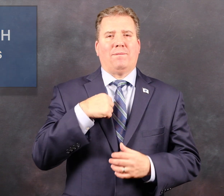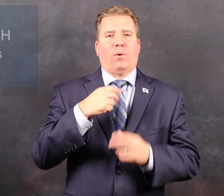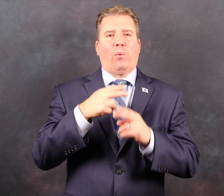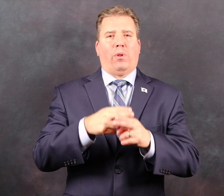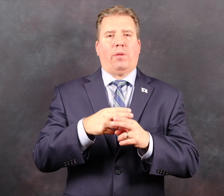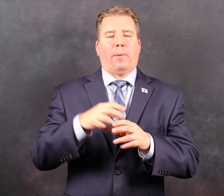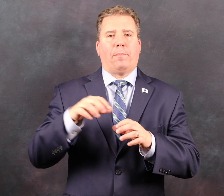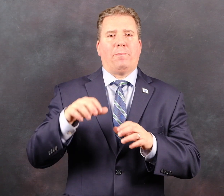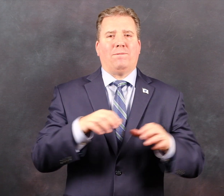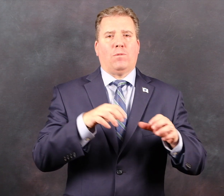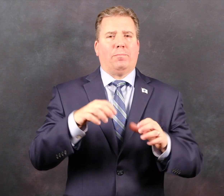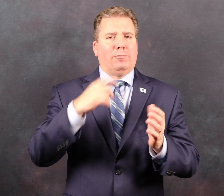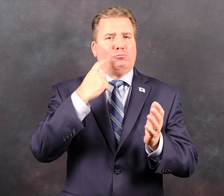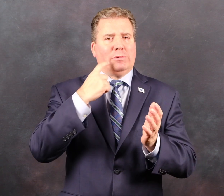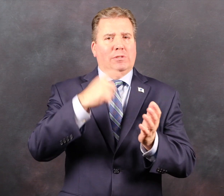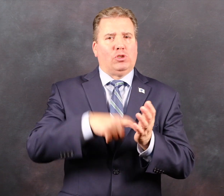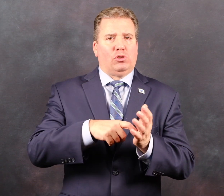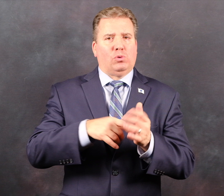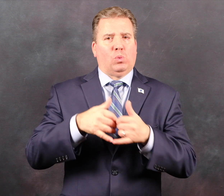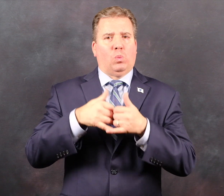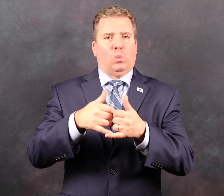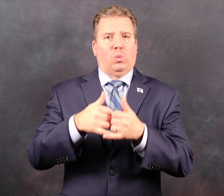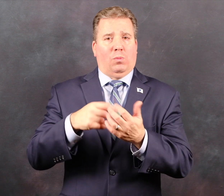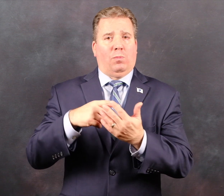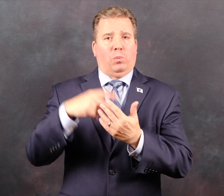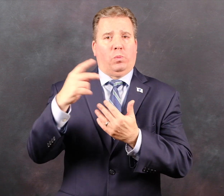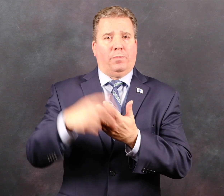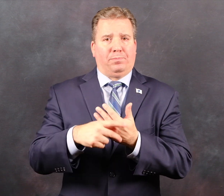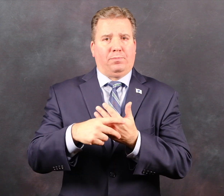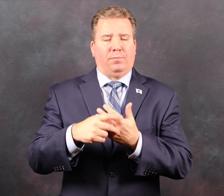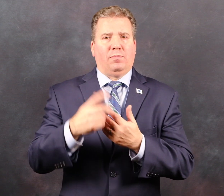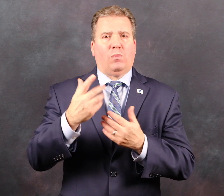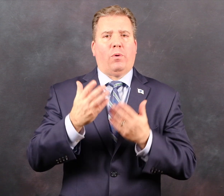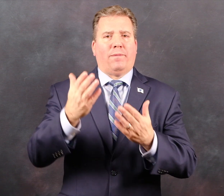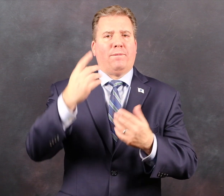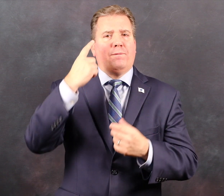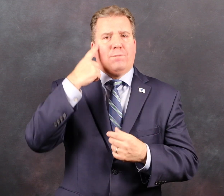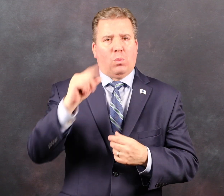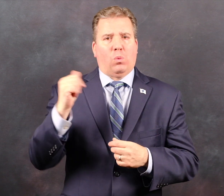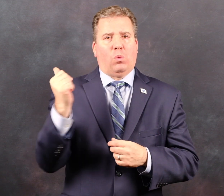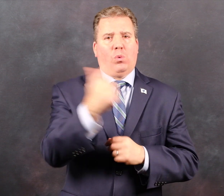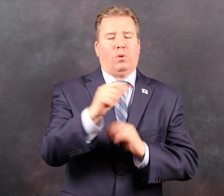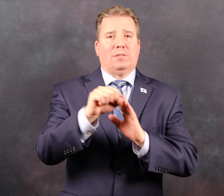There is a Performance Recognition Awards Program that is offered to all state employees